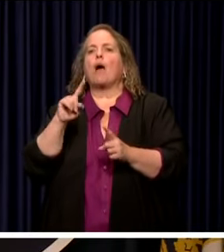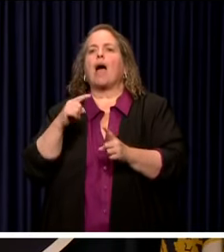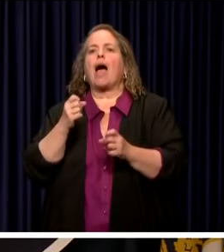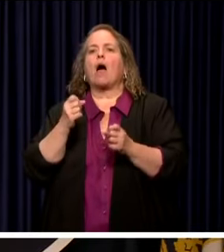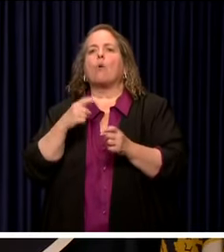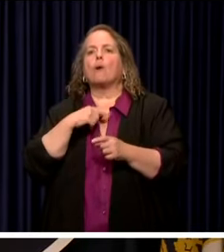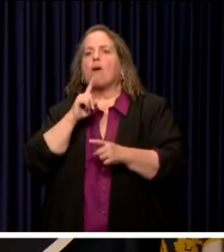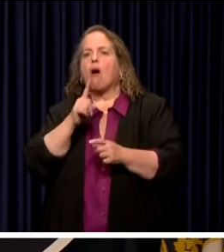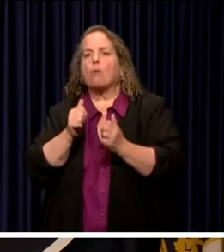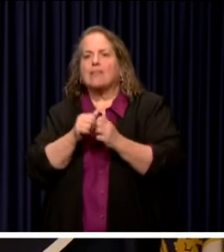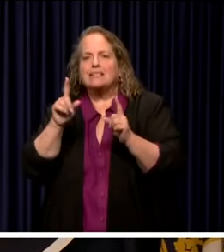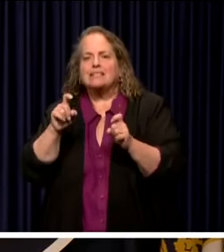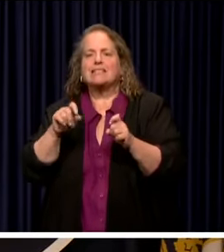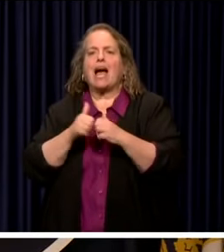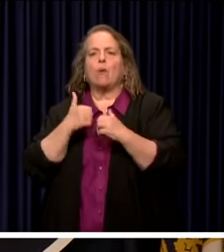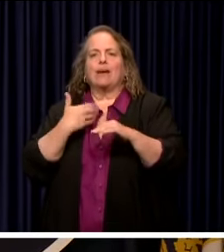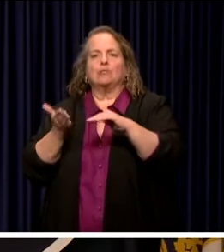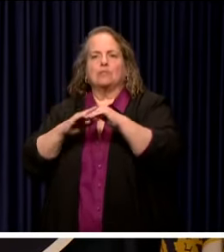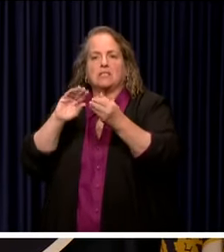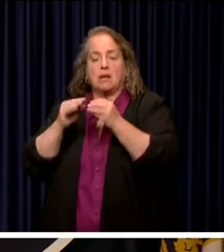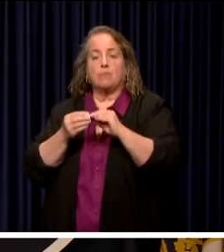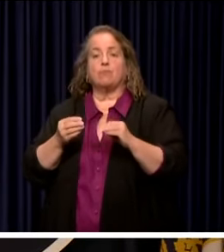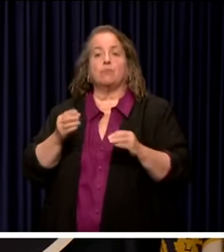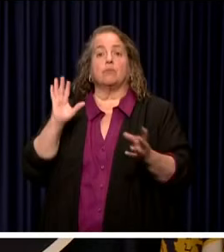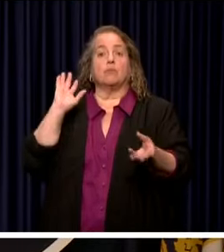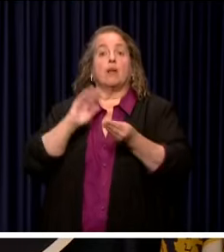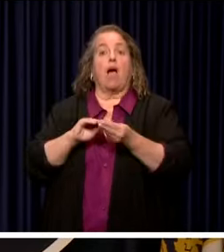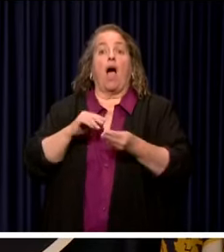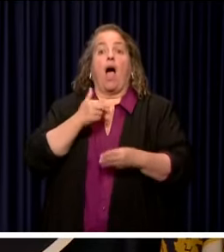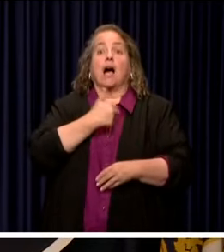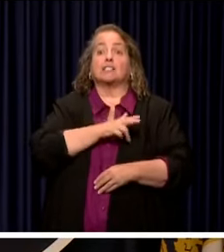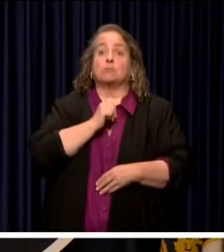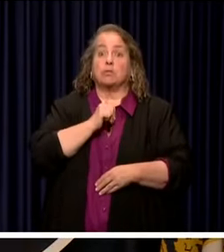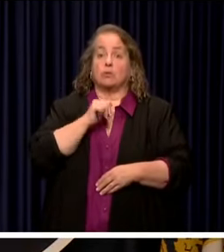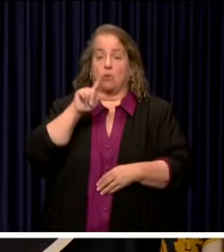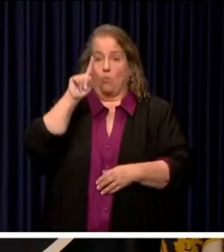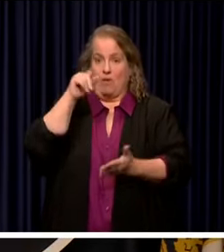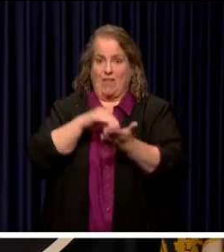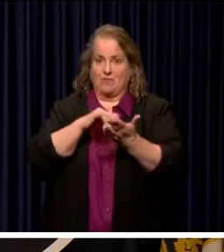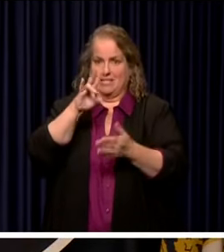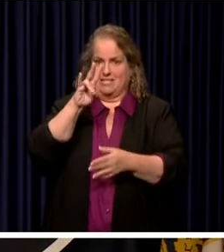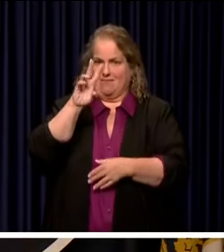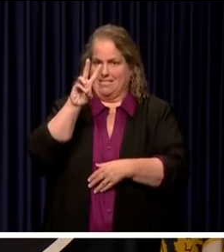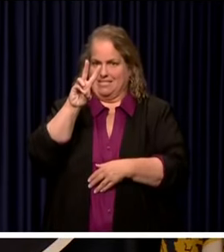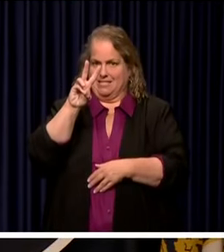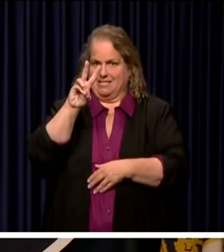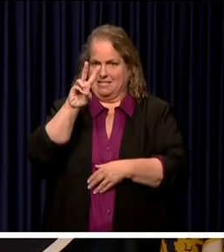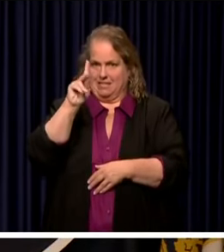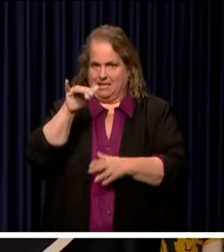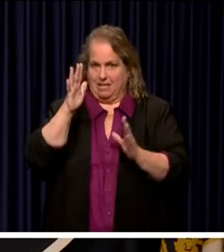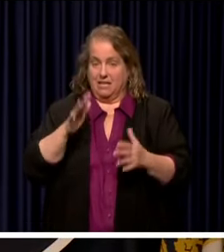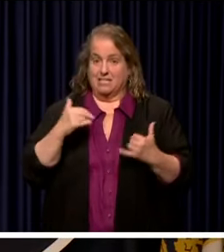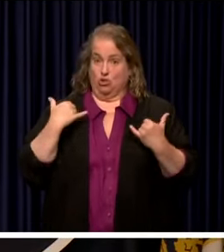GRANTED, HARDIN, HICKMAN, JESSAMINE, LAUREL, LYON, MARTIN,